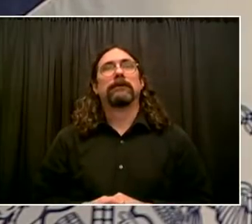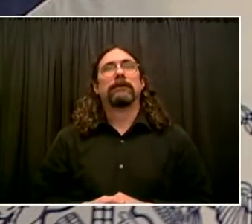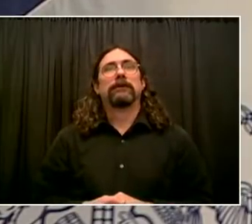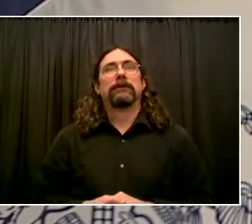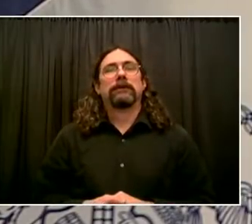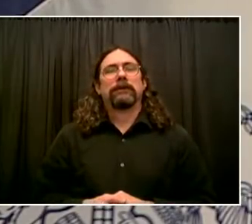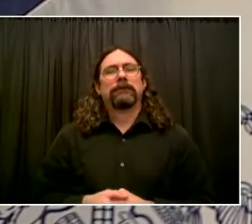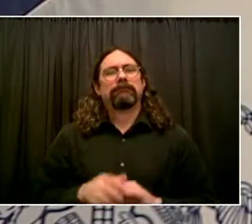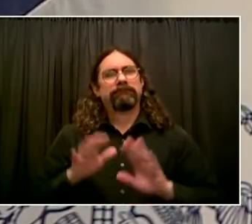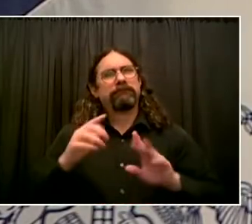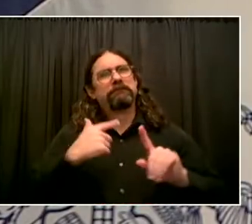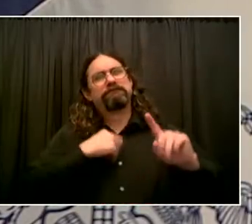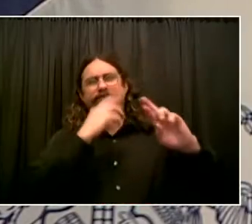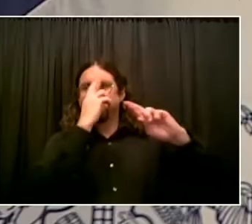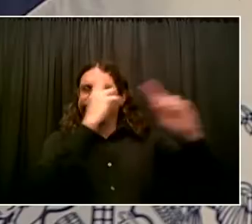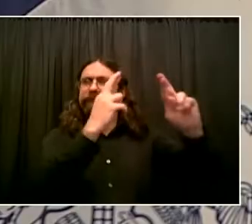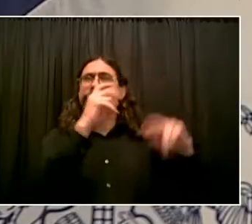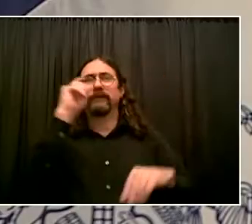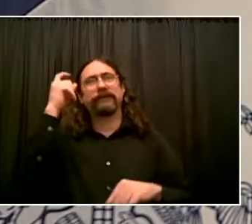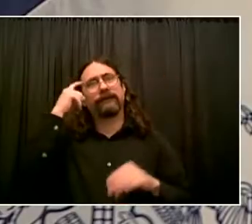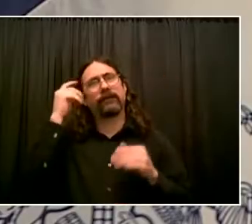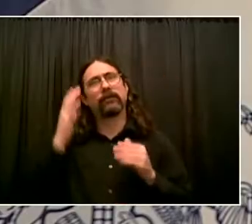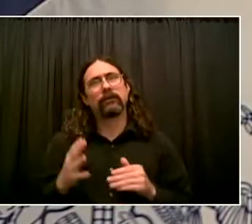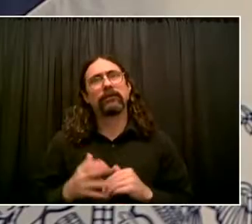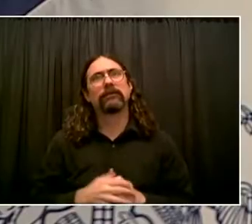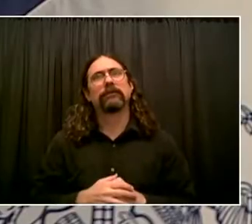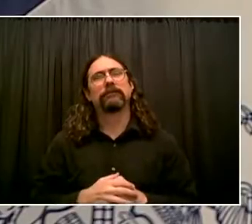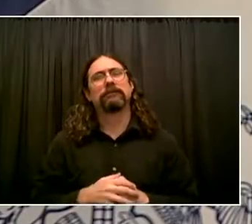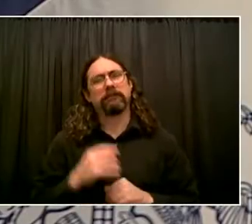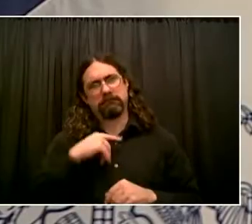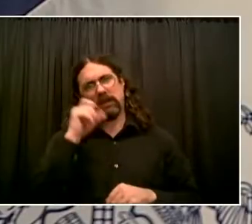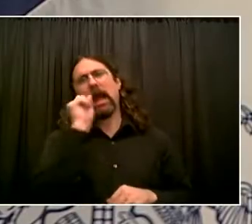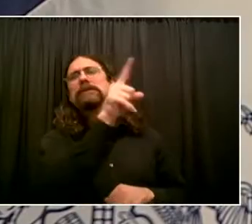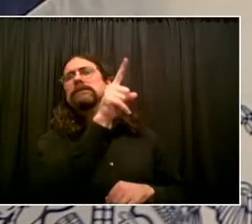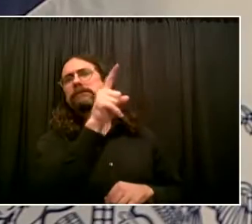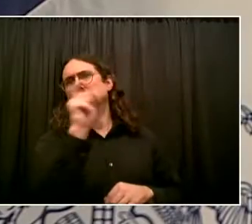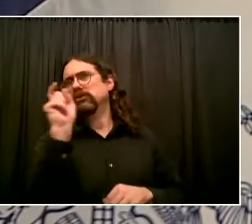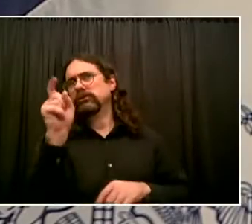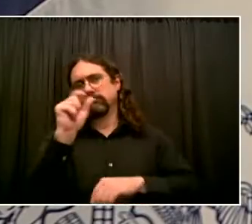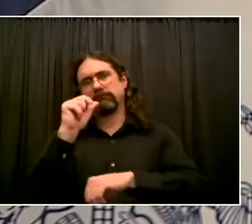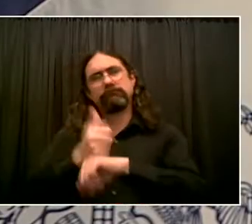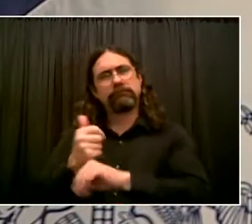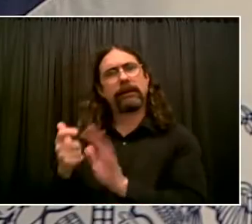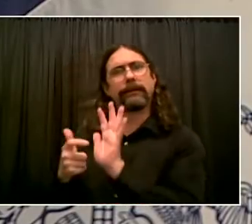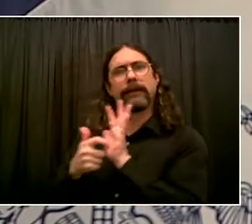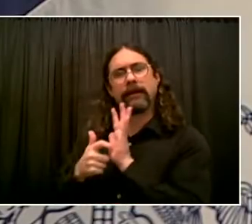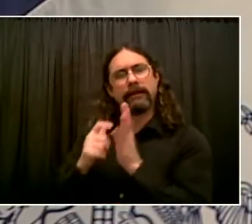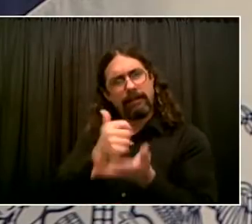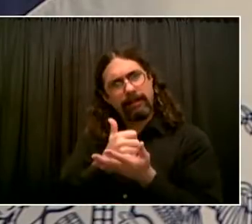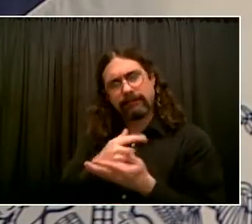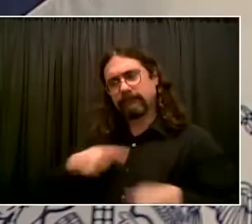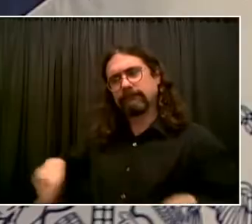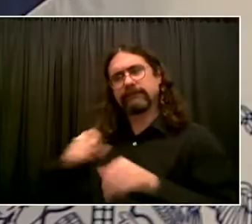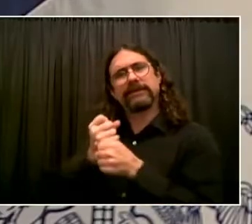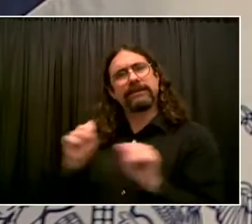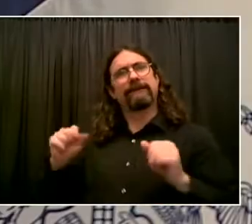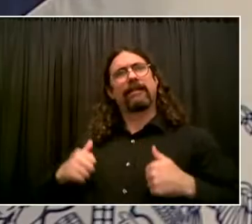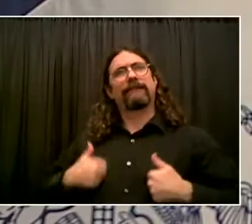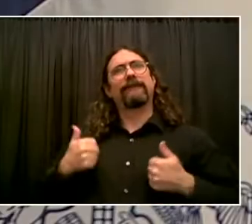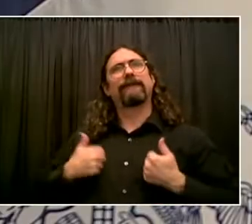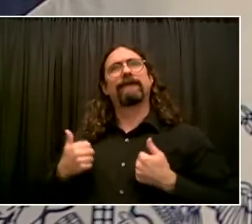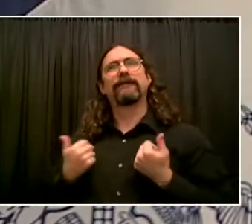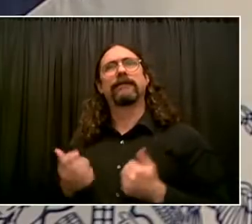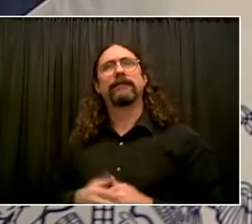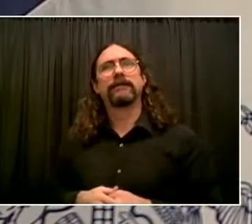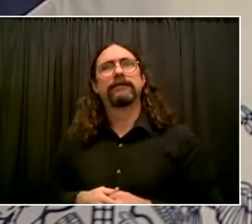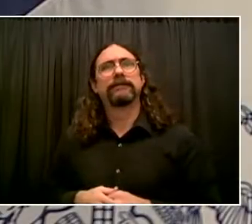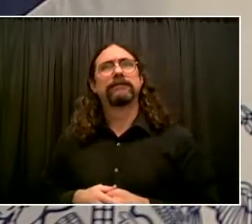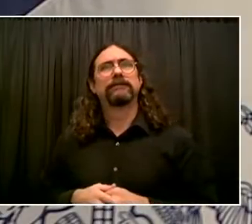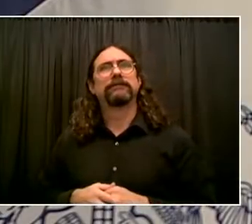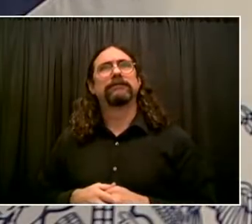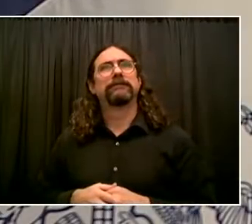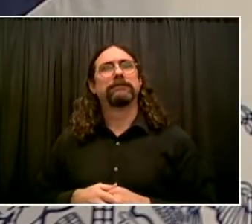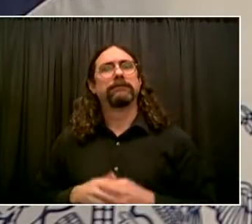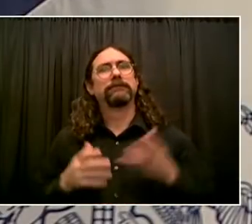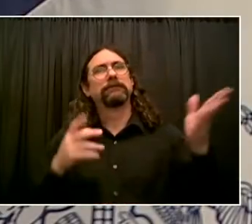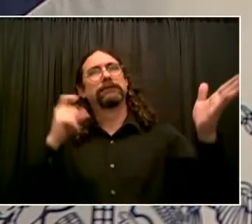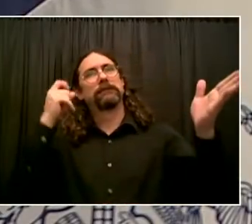I CALL UPON HER TO USE MANDATES